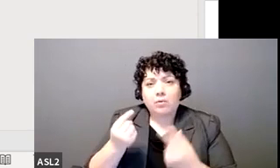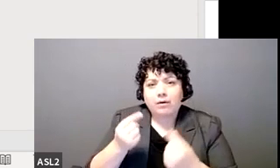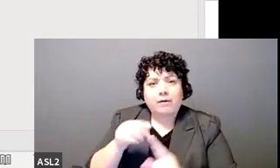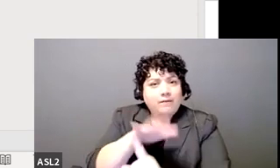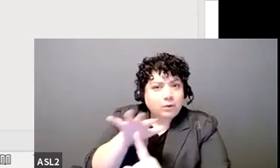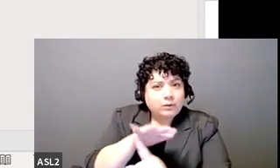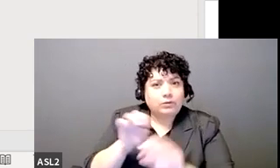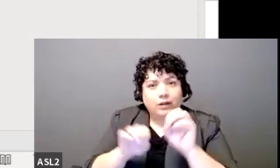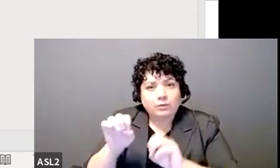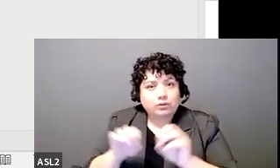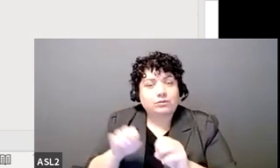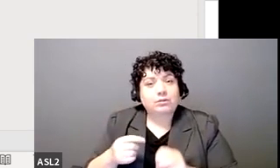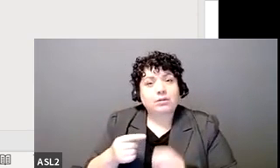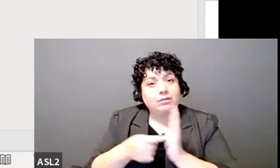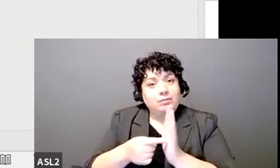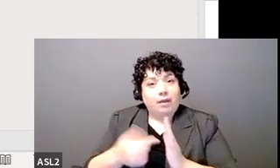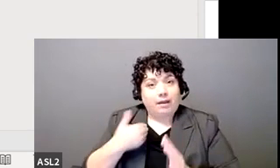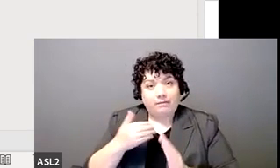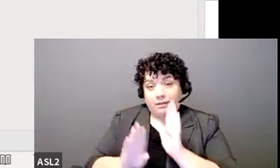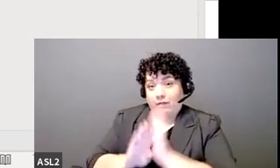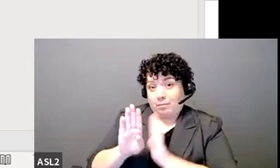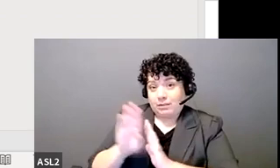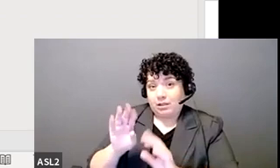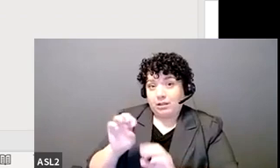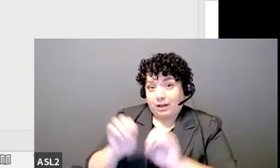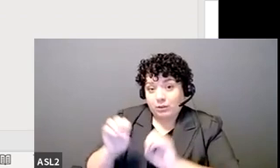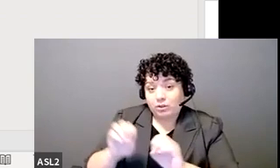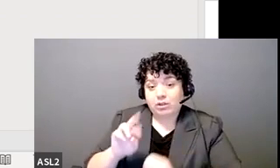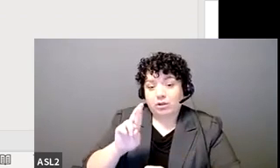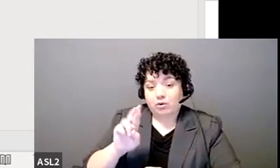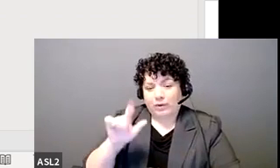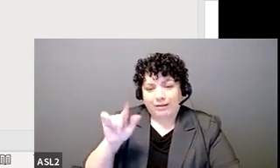I’ve used things like developmental evaluation realist evaluation participatory evaluation